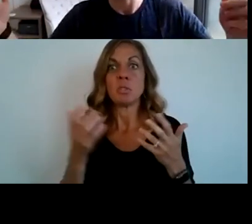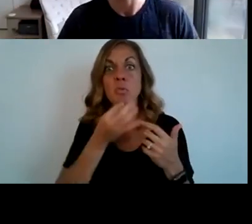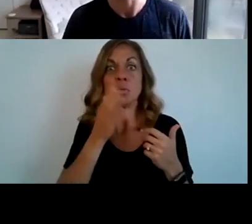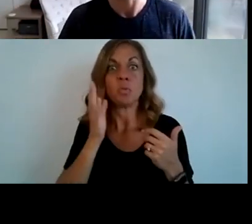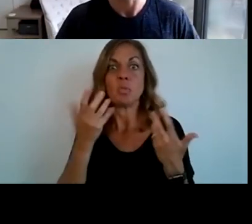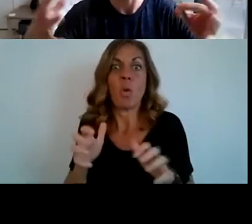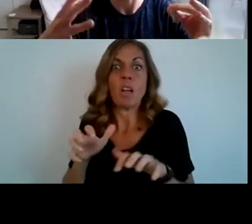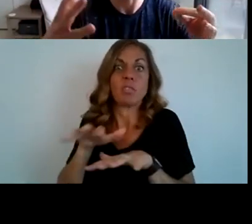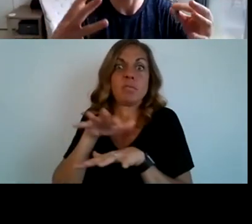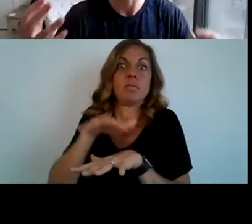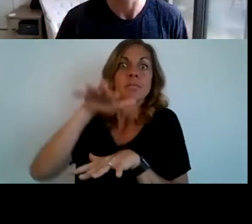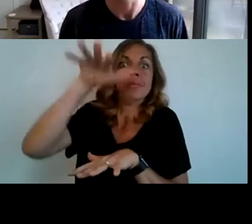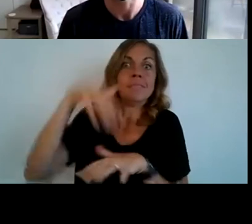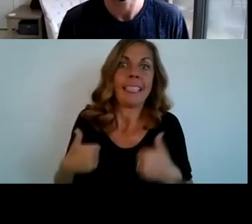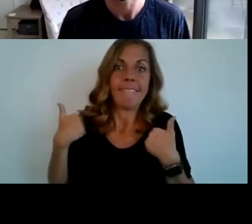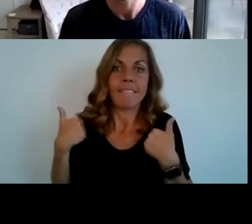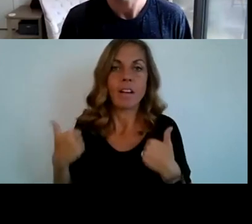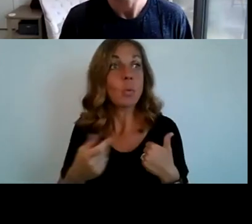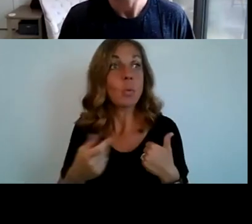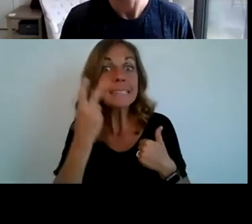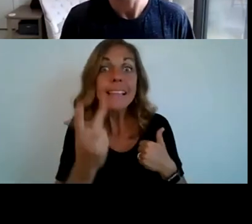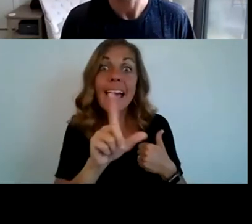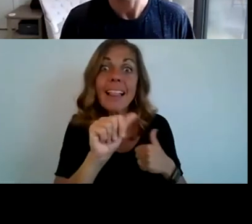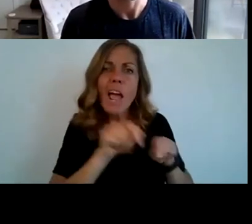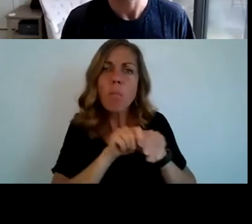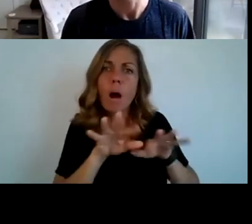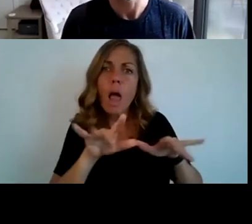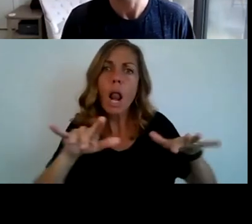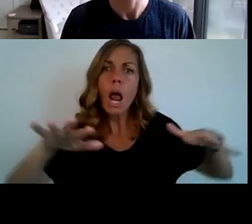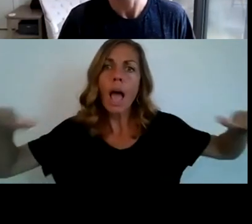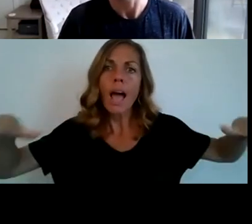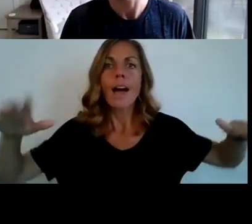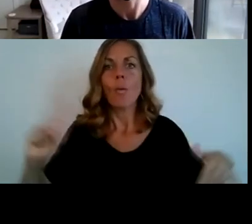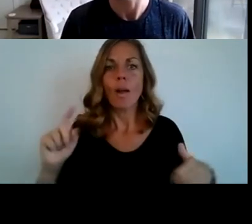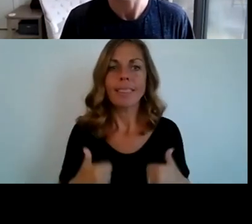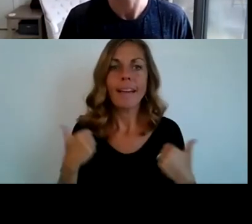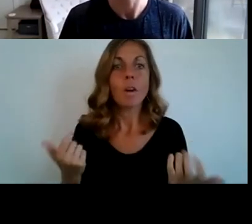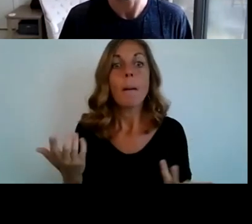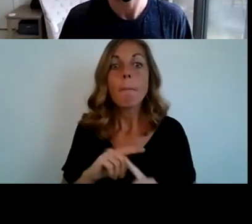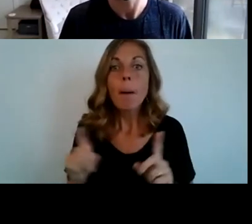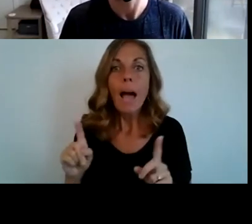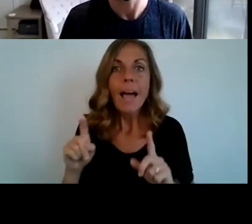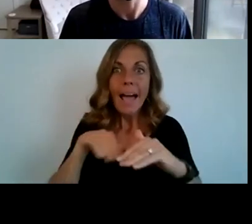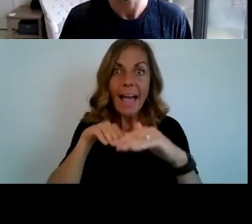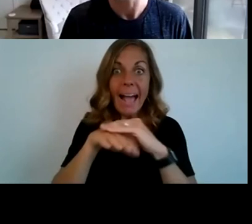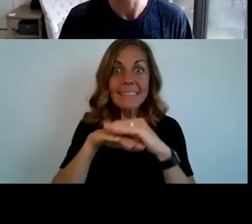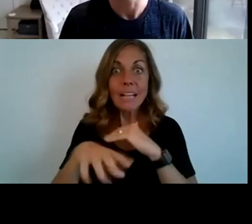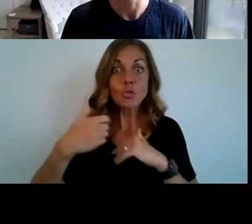The sprawl in LA versus New York. Things like accessibility, access to transport, is a bigger